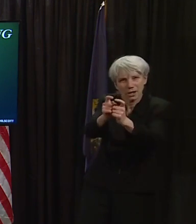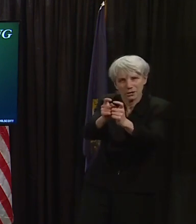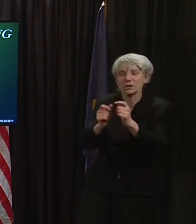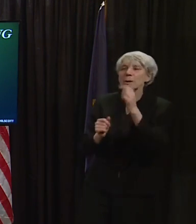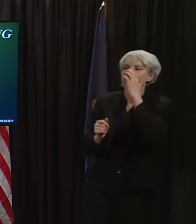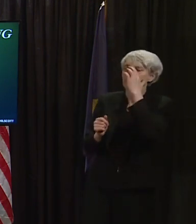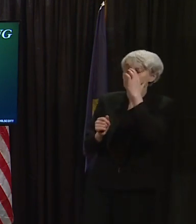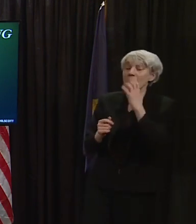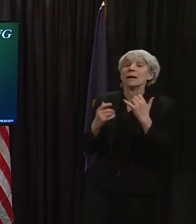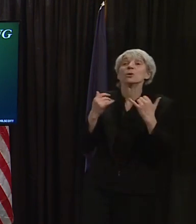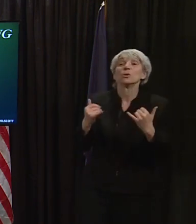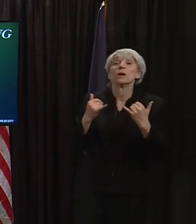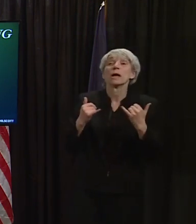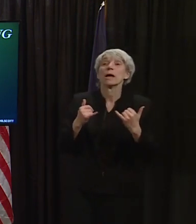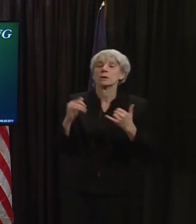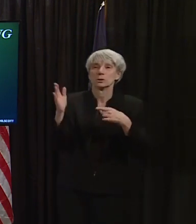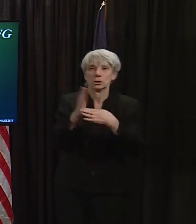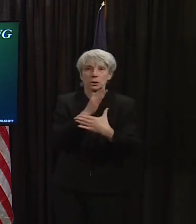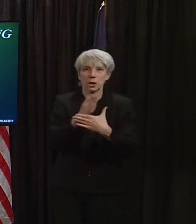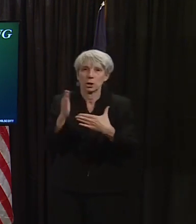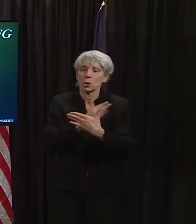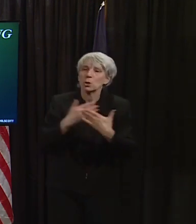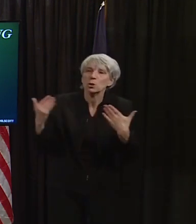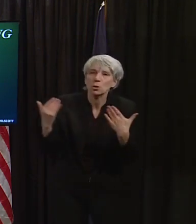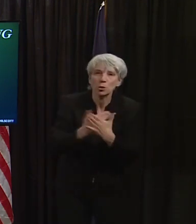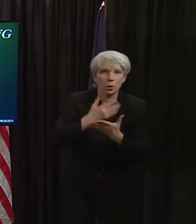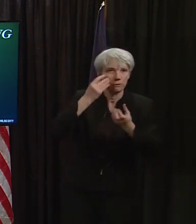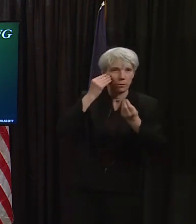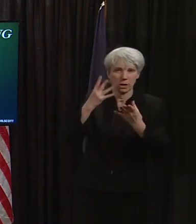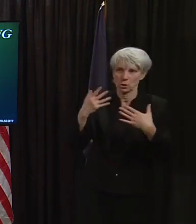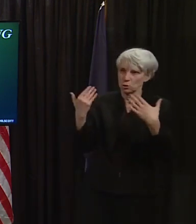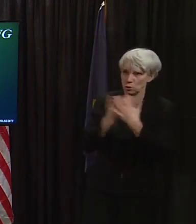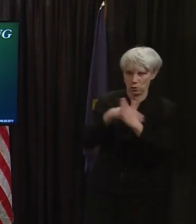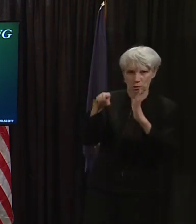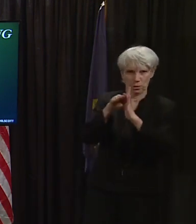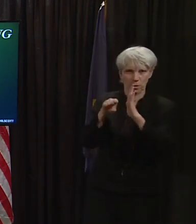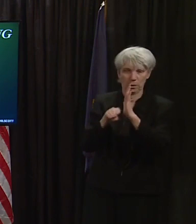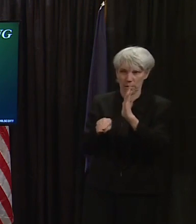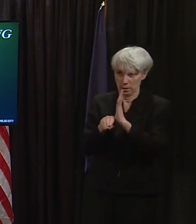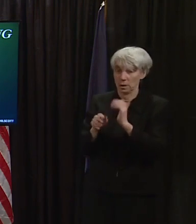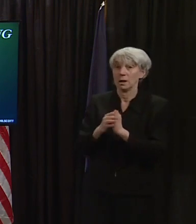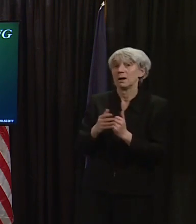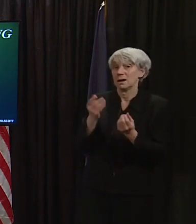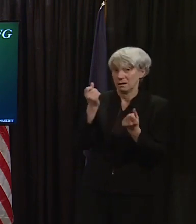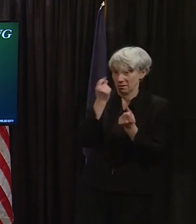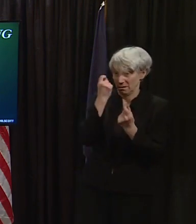rationale and our pediatric colleagues are overwhelmingly in favor of this approach.